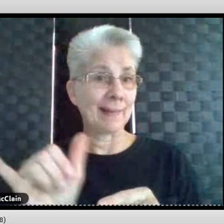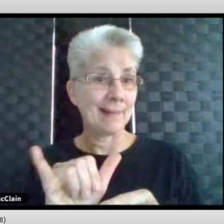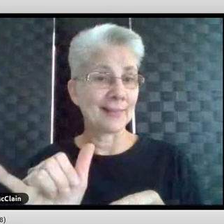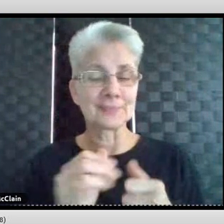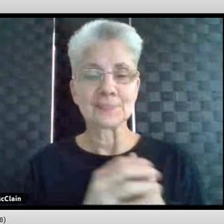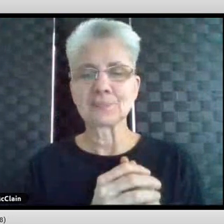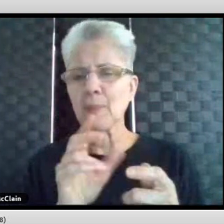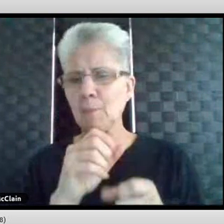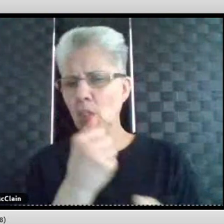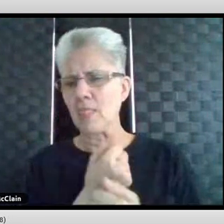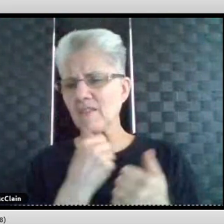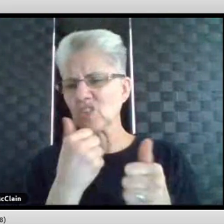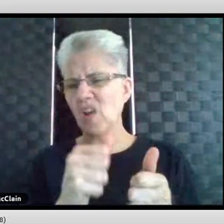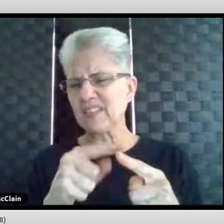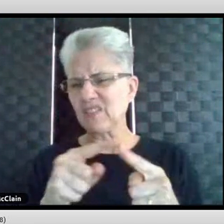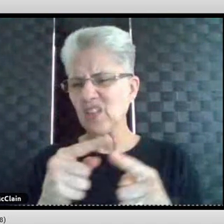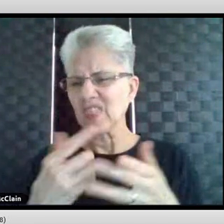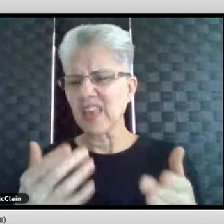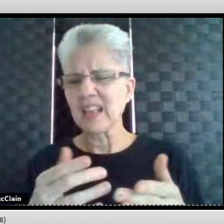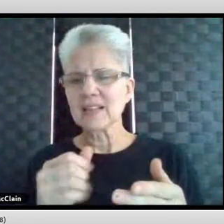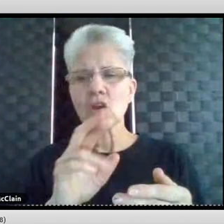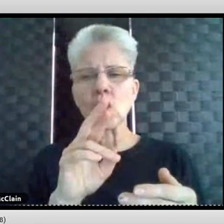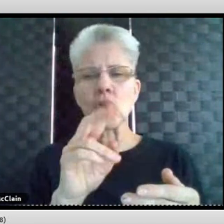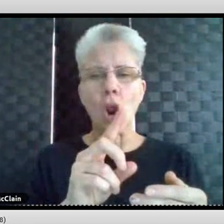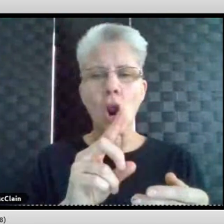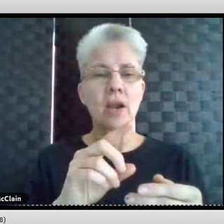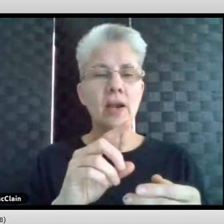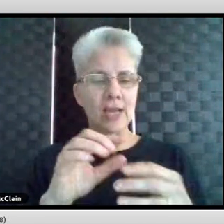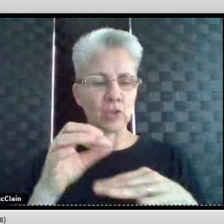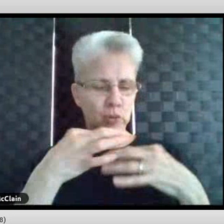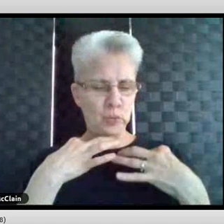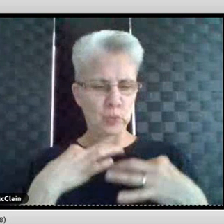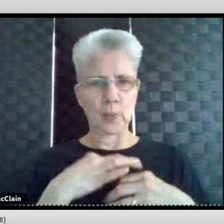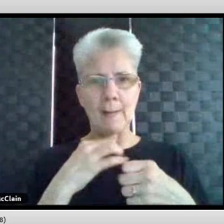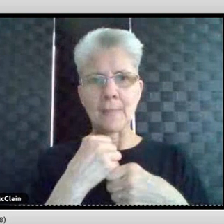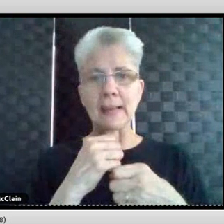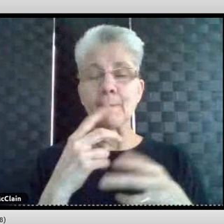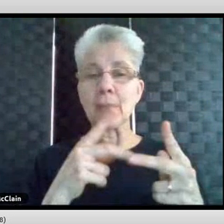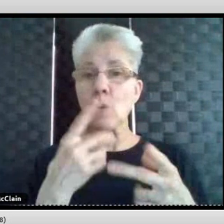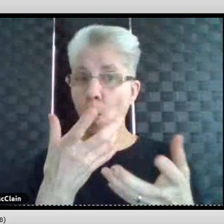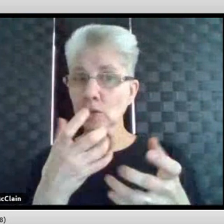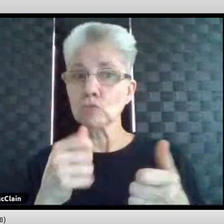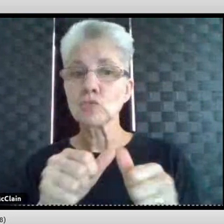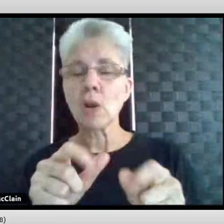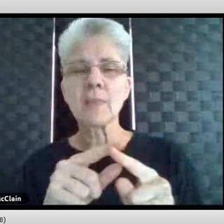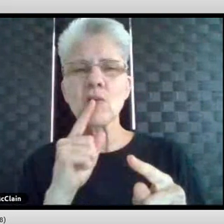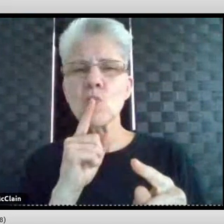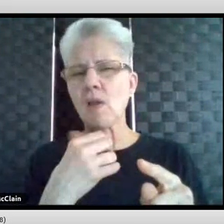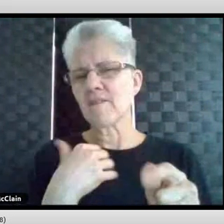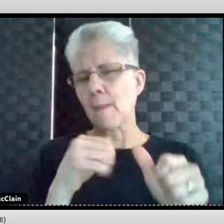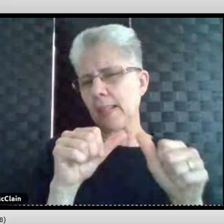People love trying those kinds of things. "Card and jewelry making." Again, people love to try it, but they don't really have a place to try it.